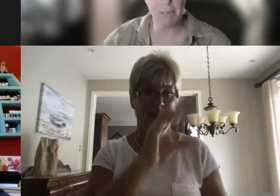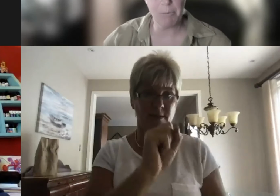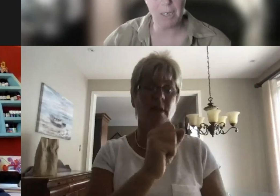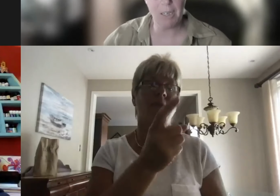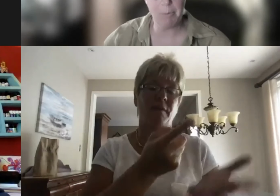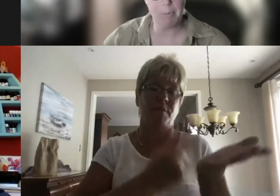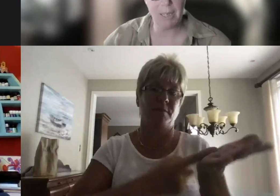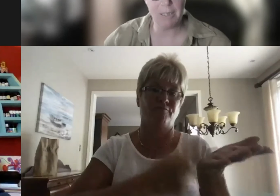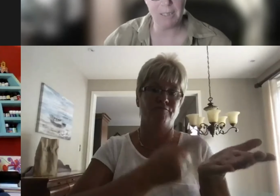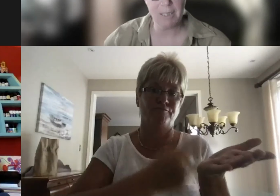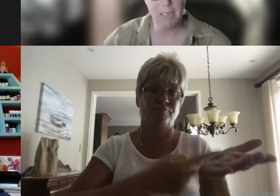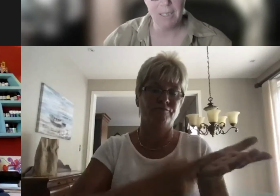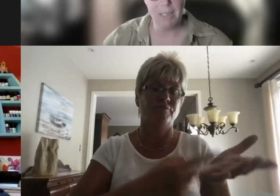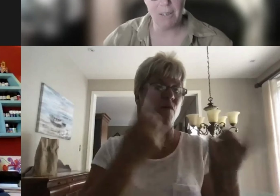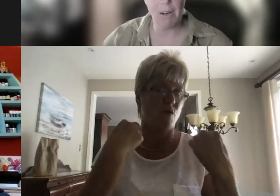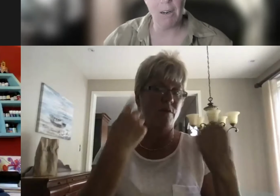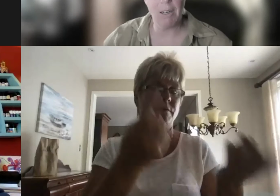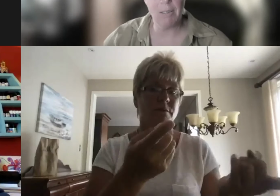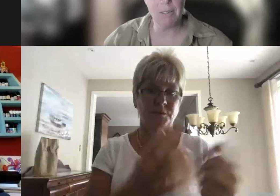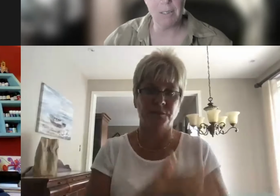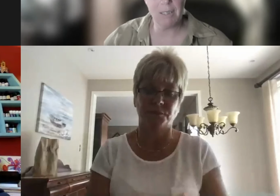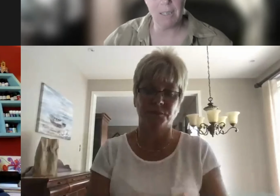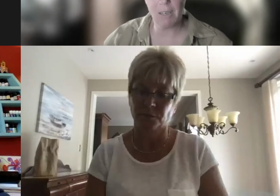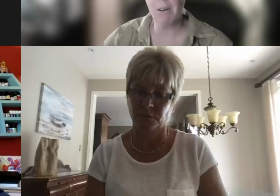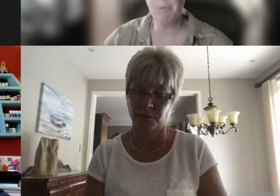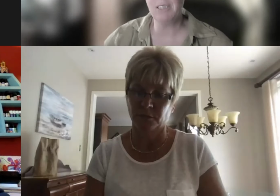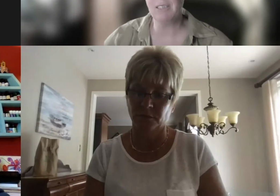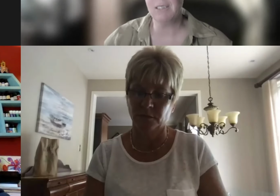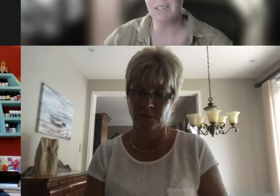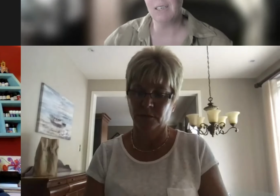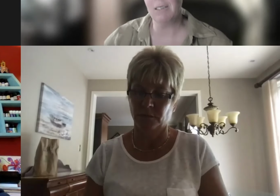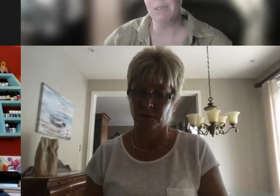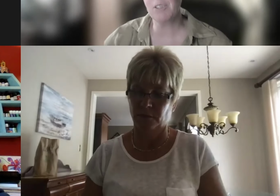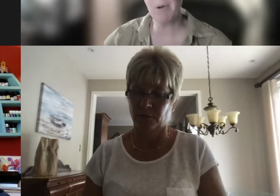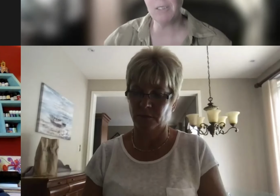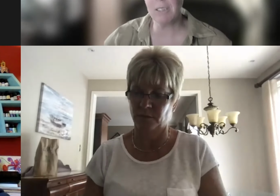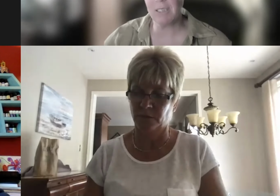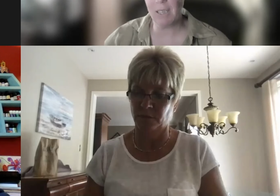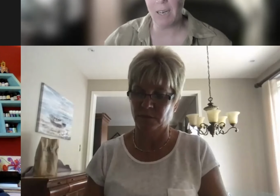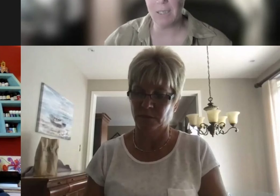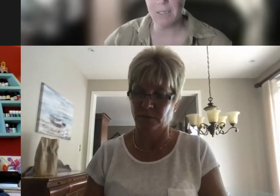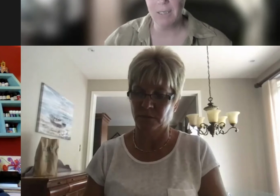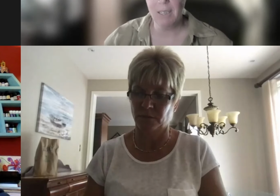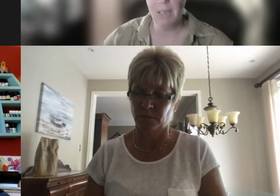some time and there are common responses to that.